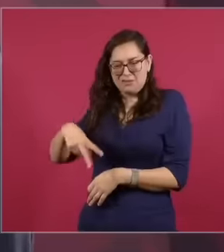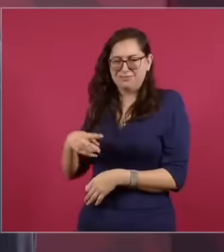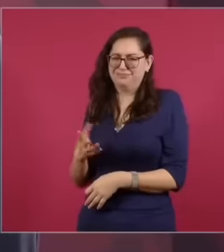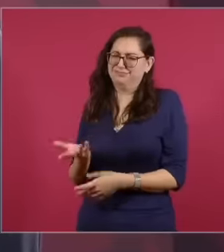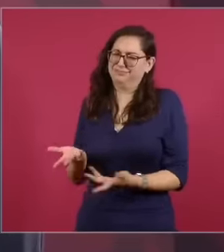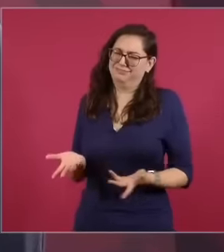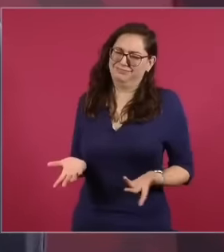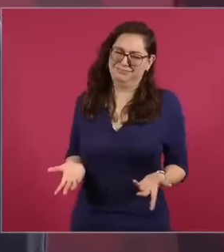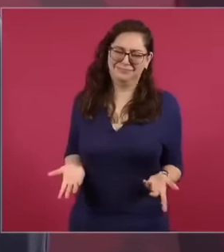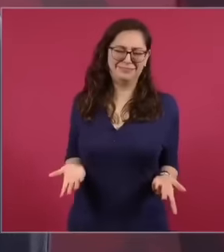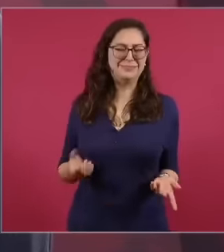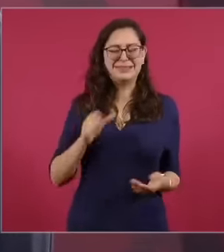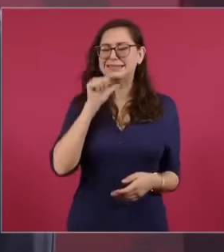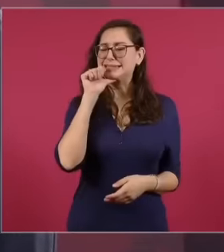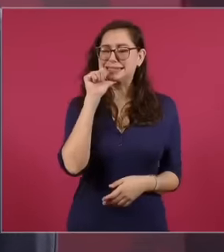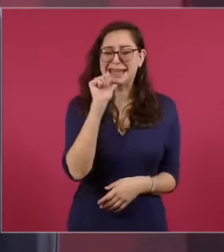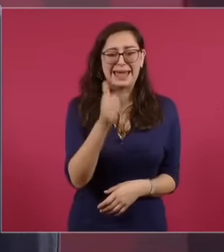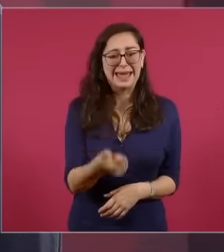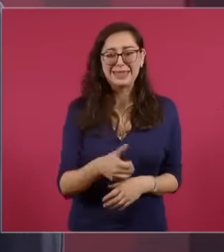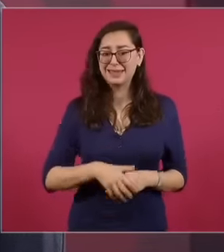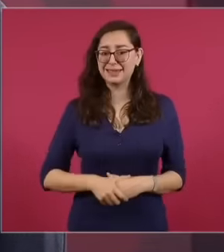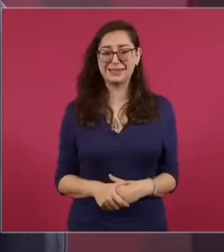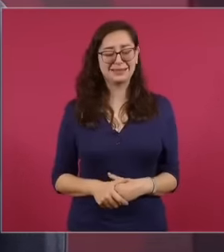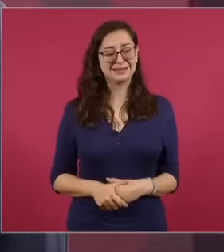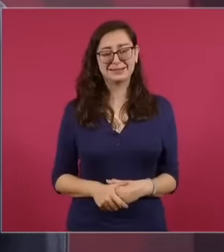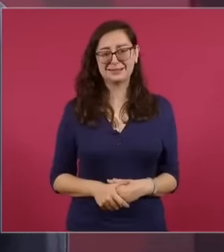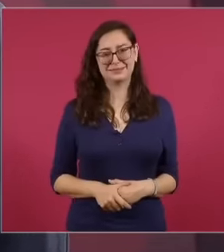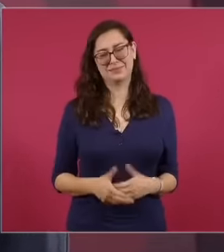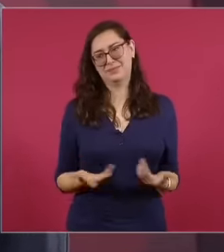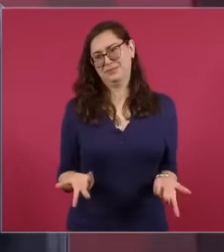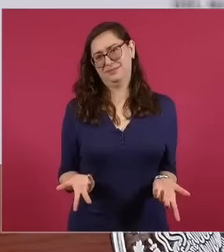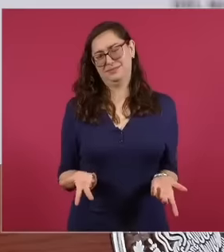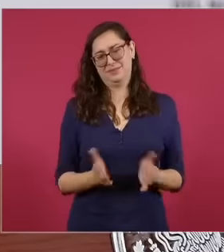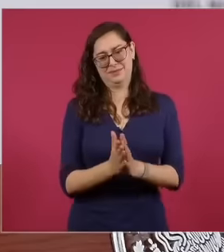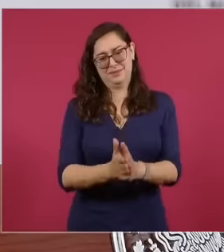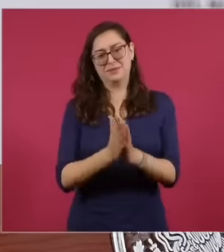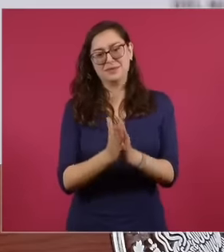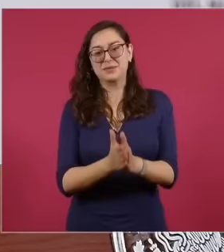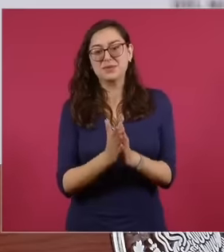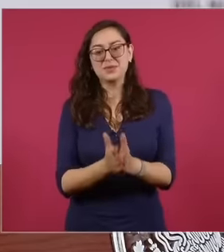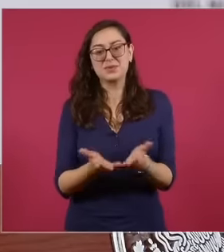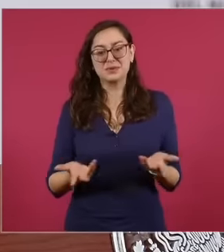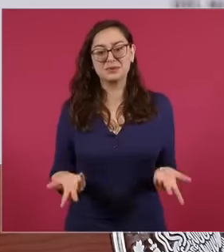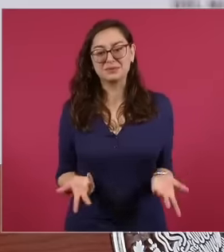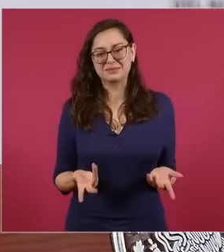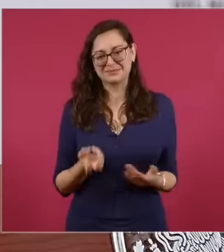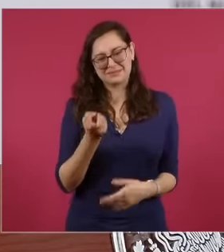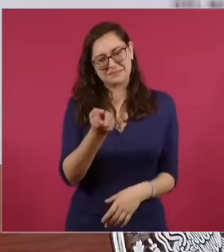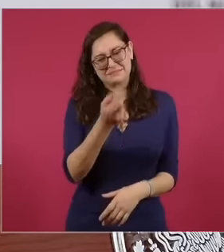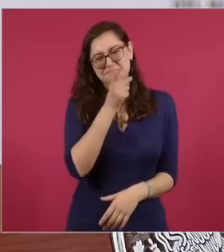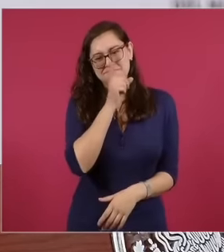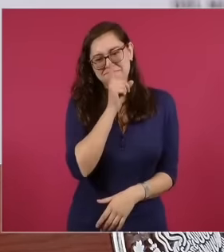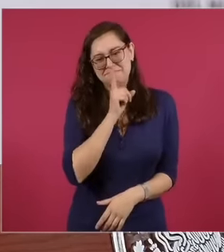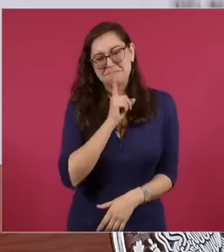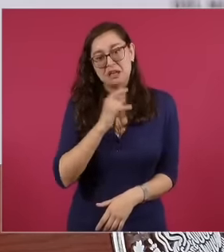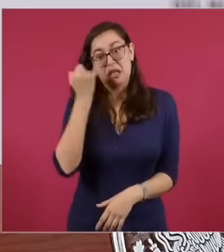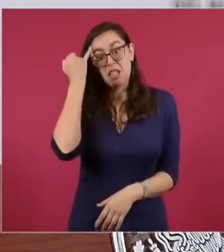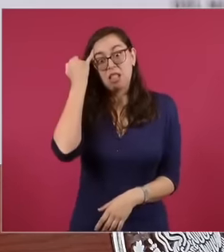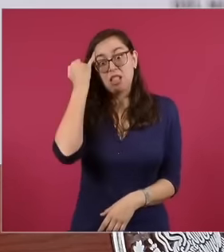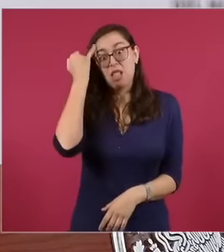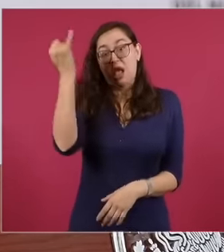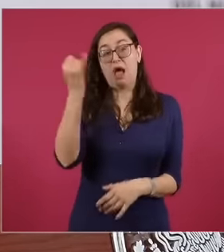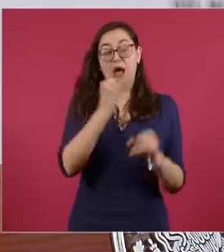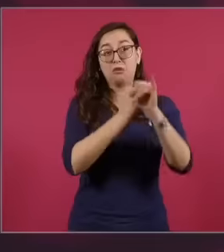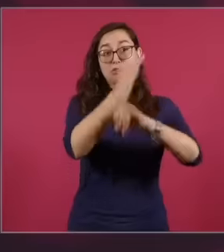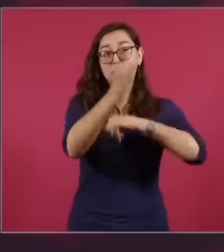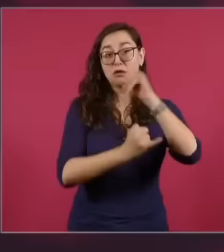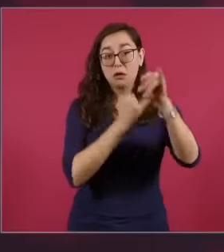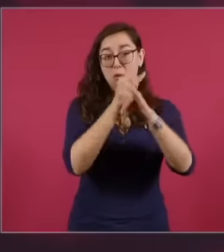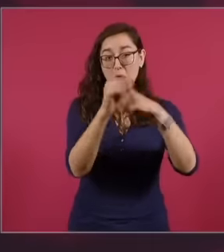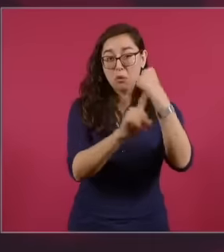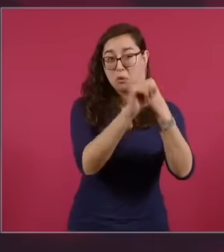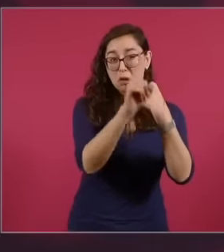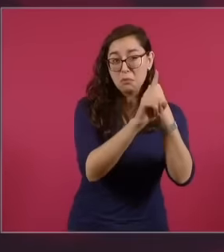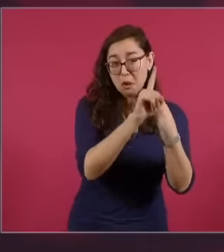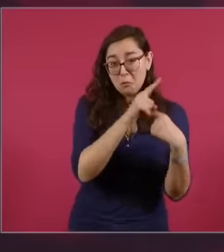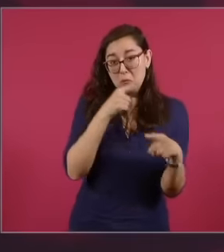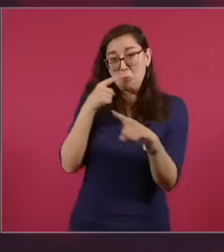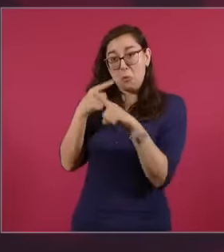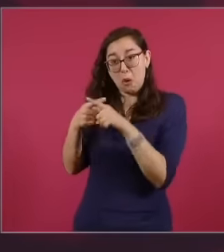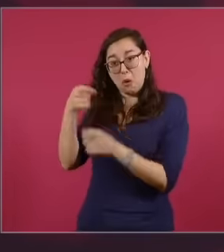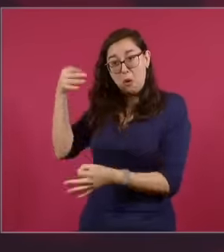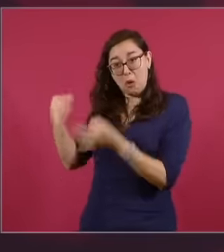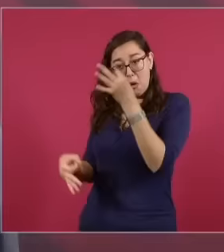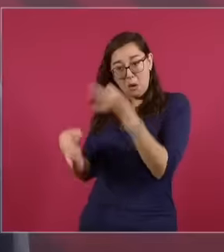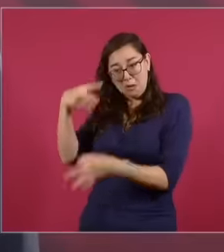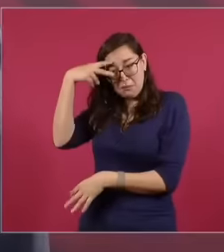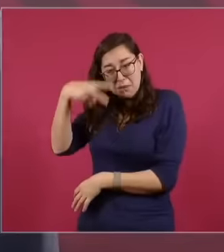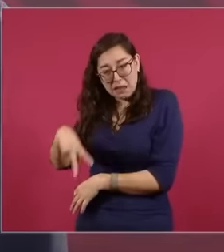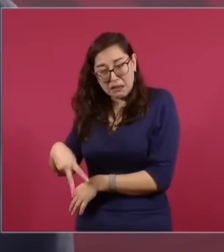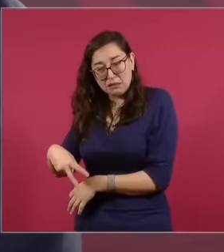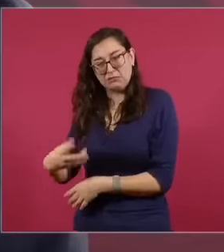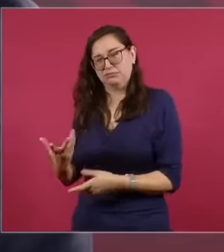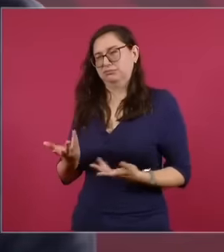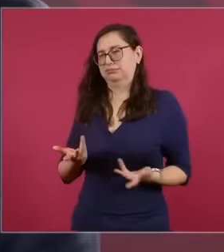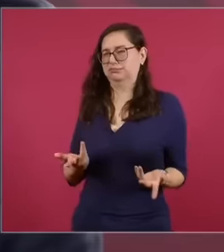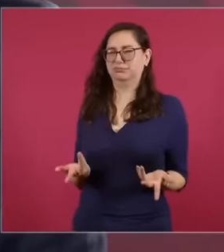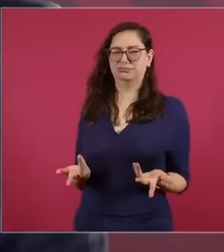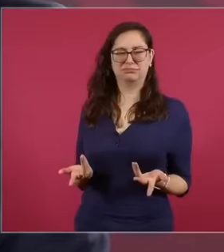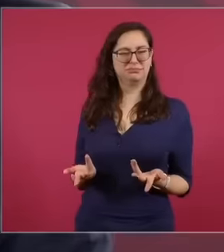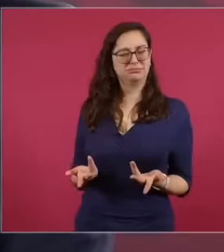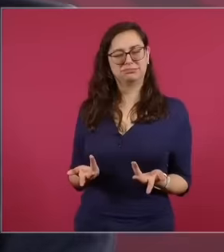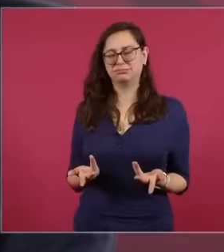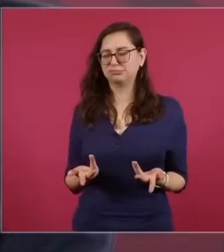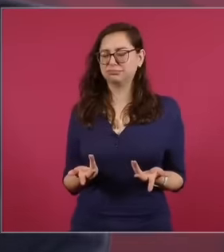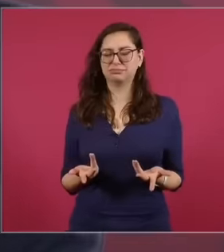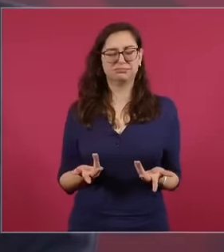the expert columnists who are spokespersons for the Mexican oligarchy and